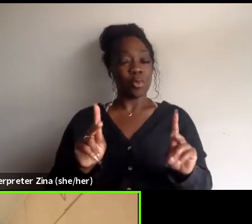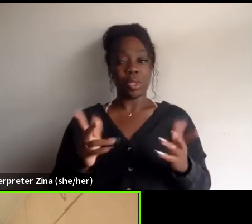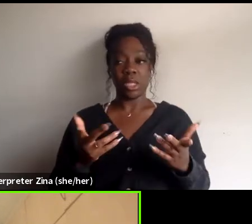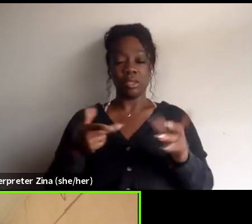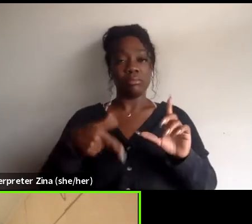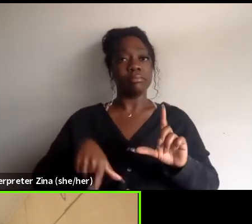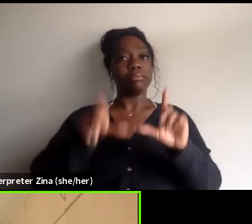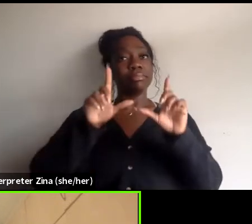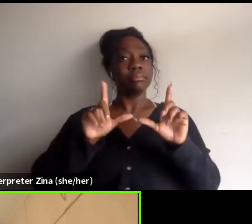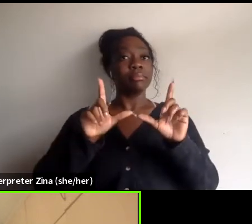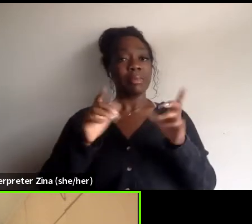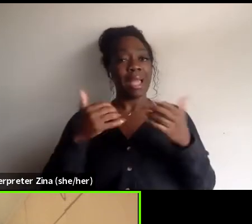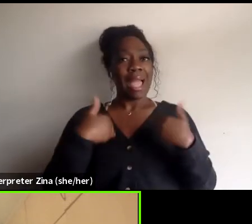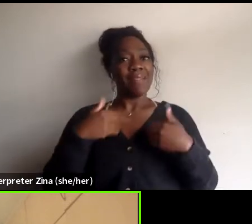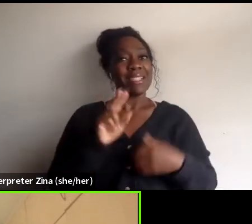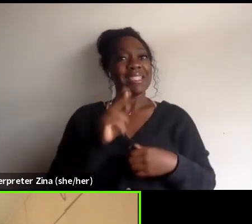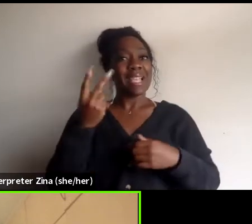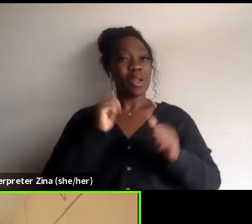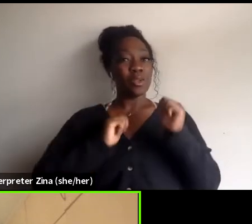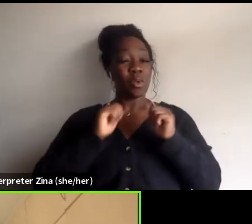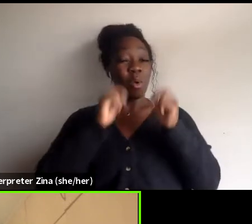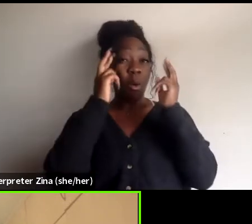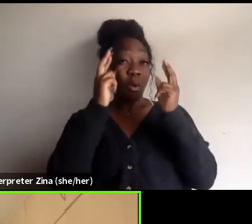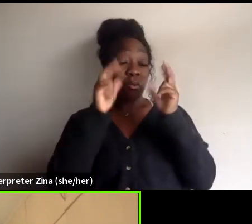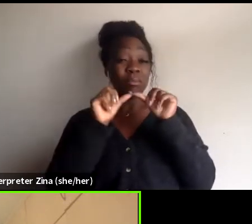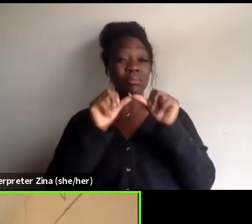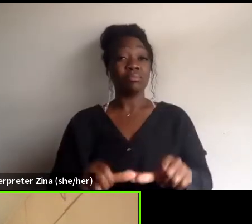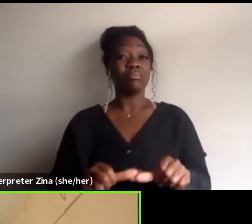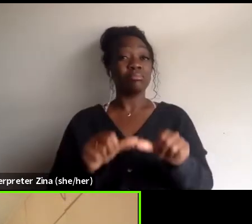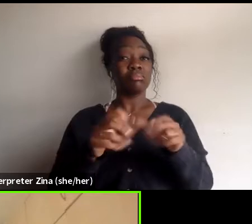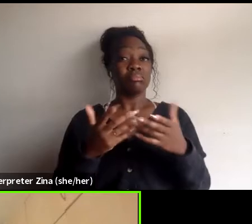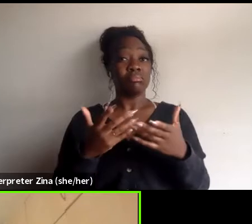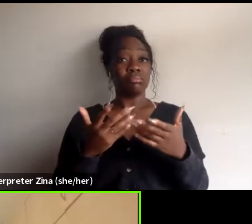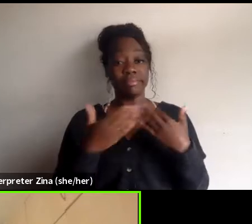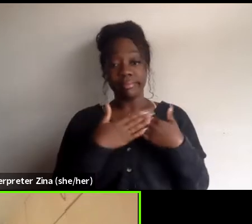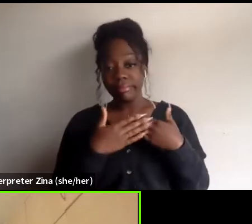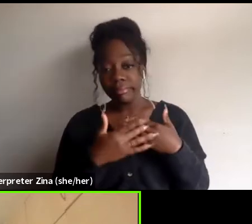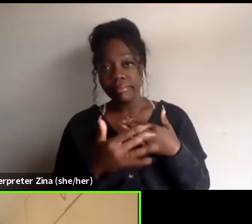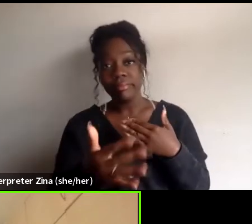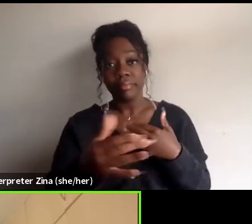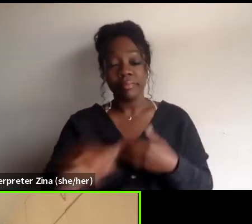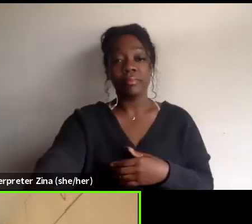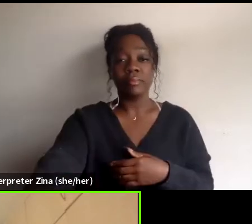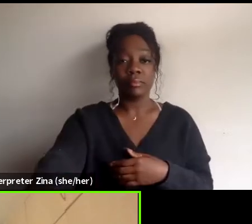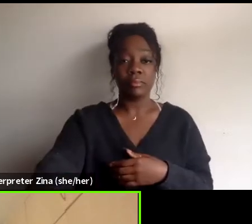and hopefully keep continuing as we move forward. So that's my little spiel for the day.